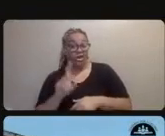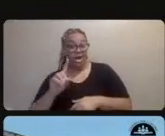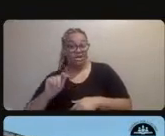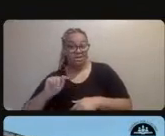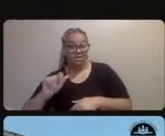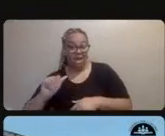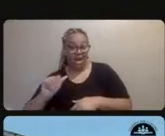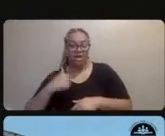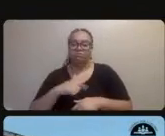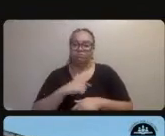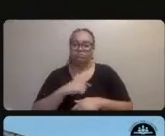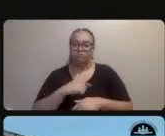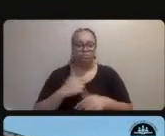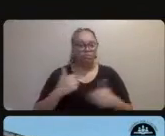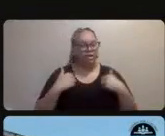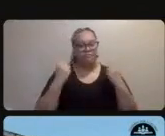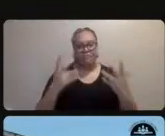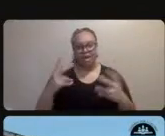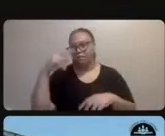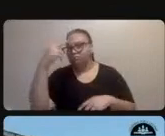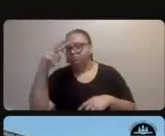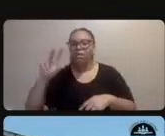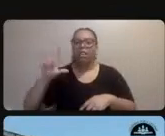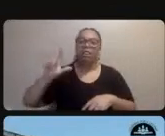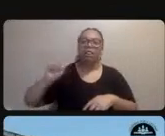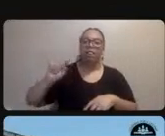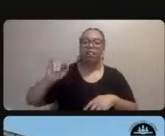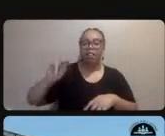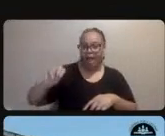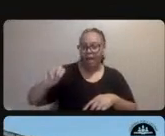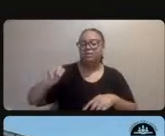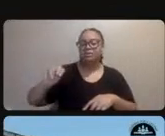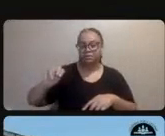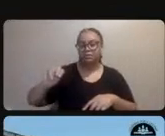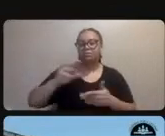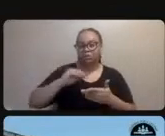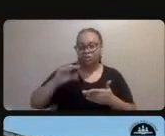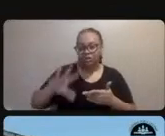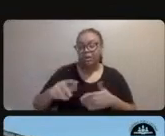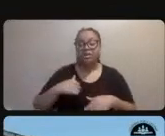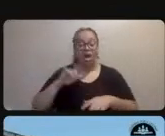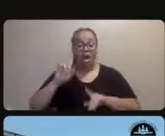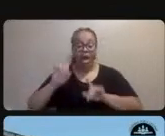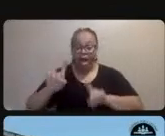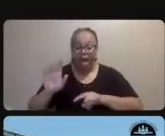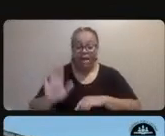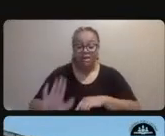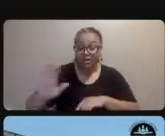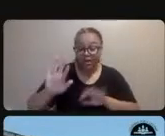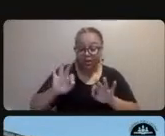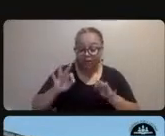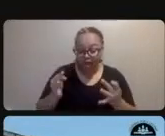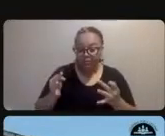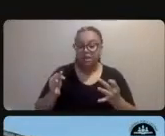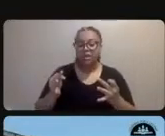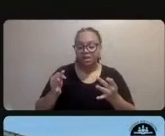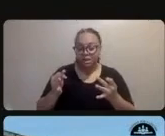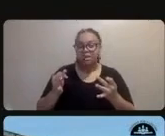INPUT CURRENTLY FROM LOOKING AT THE DATA. WE HAVE A BIG POPULATION OF